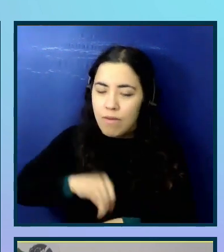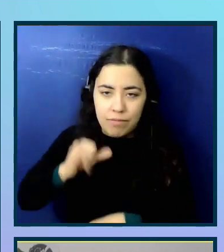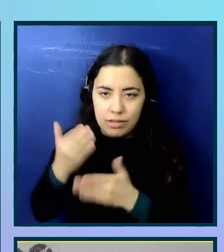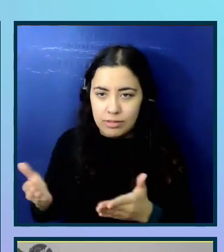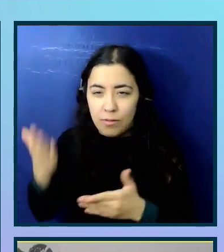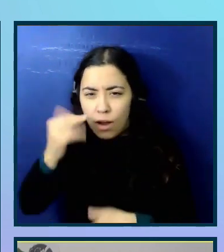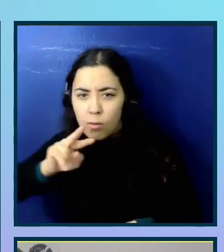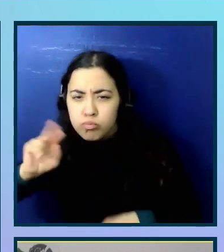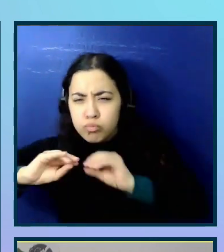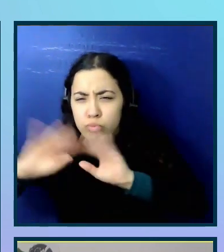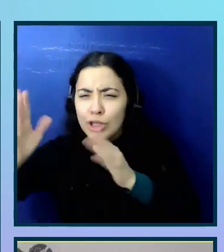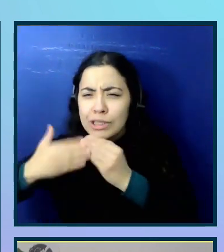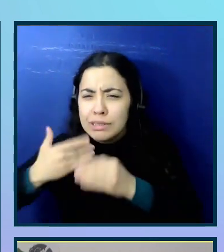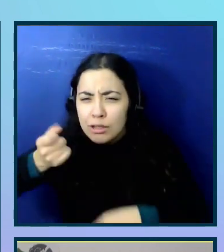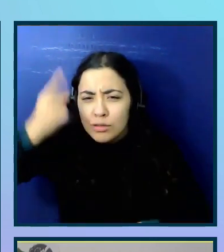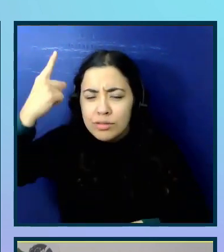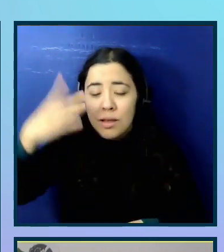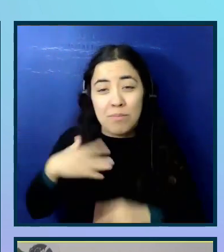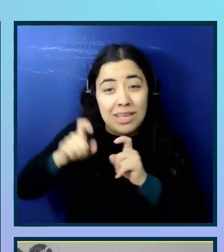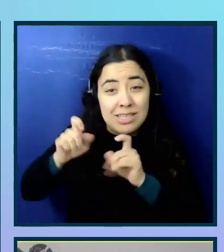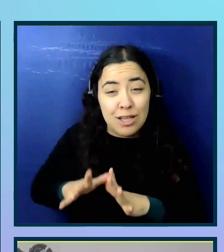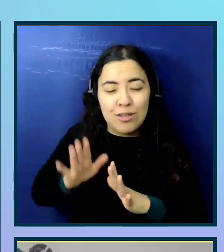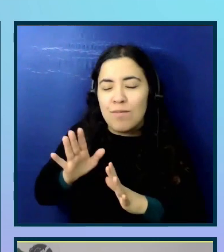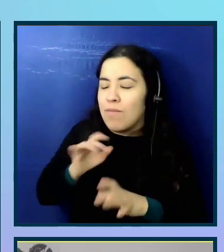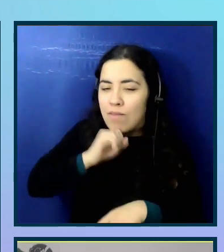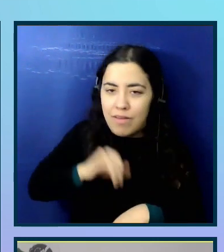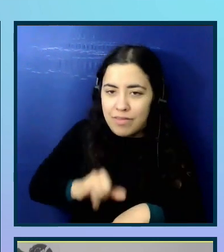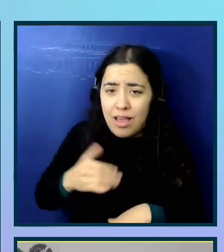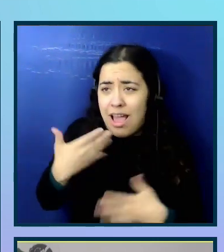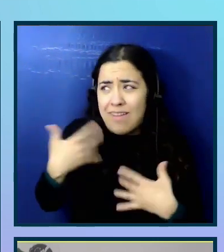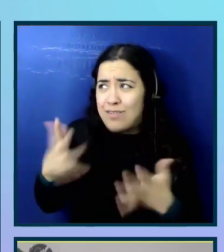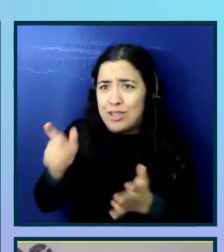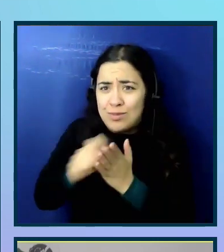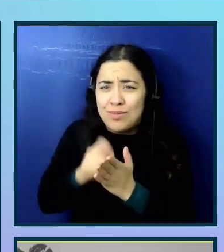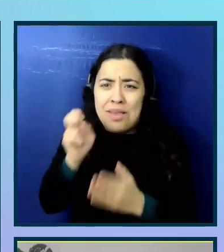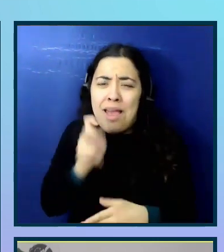Also, my tester loves it because I've basically written half of the test cases here for him,